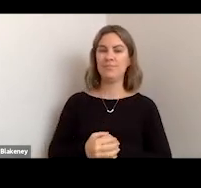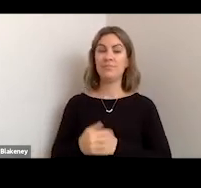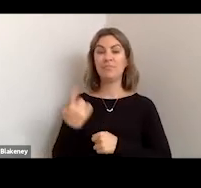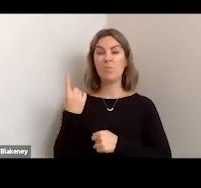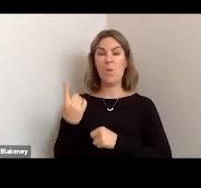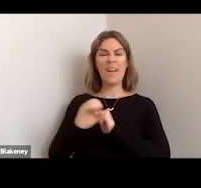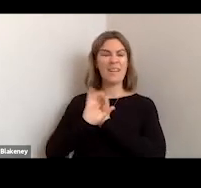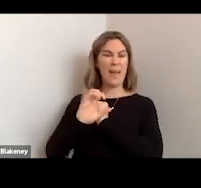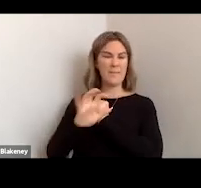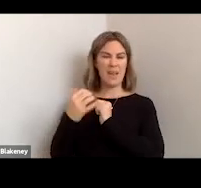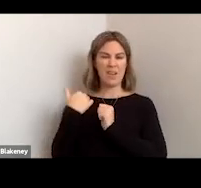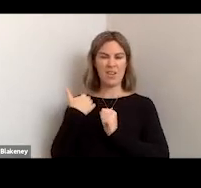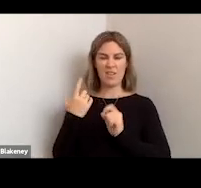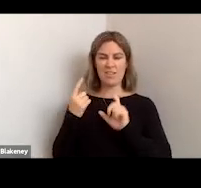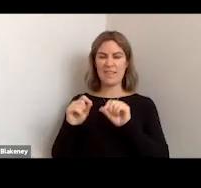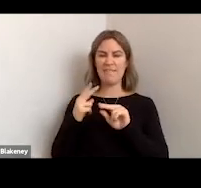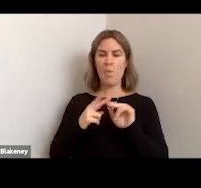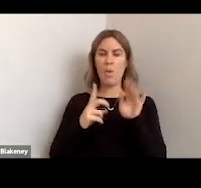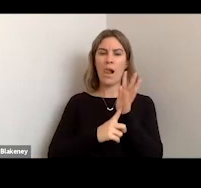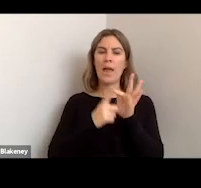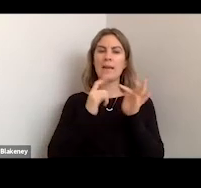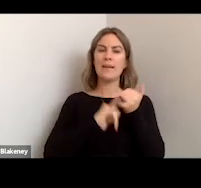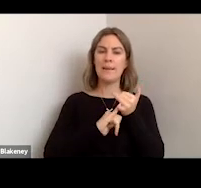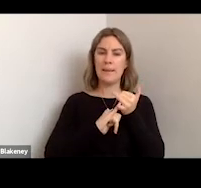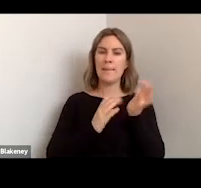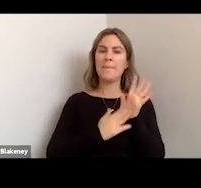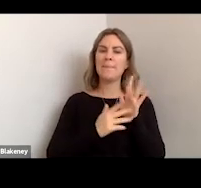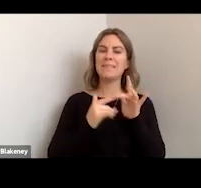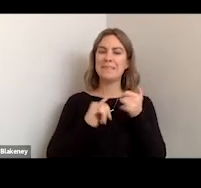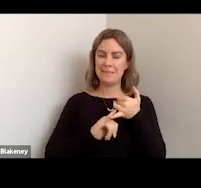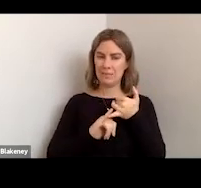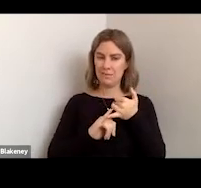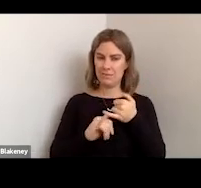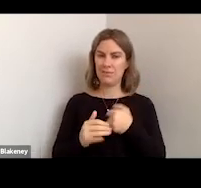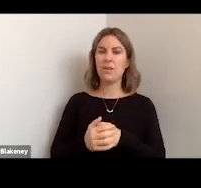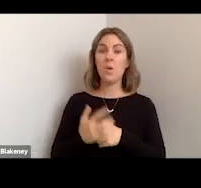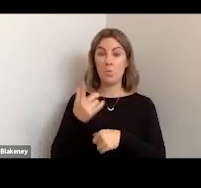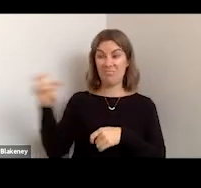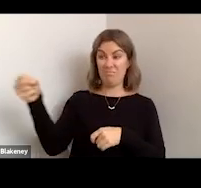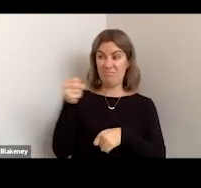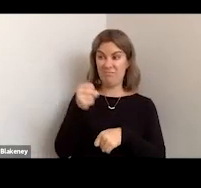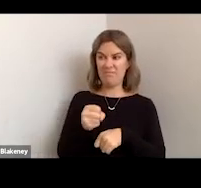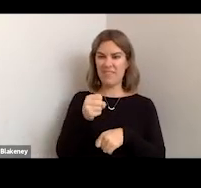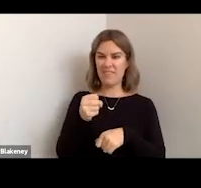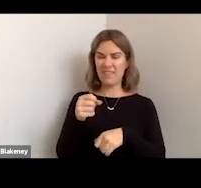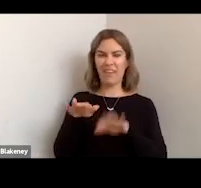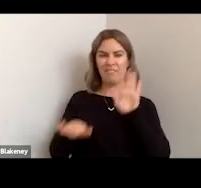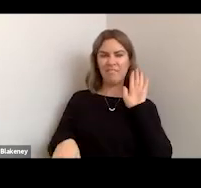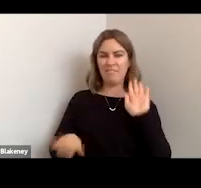we brought the fashion Instagramers in and created a relationship with